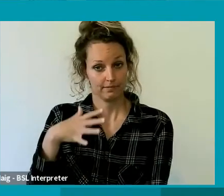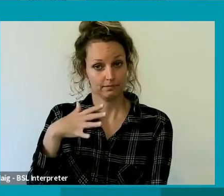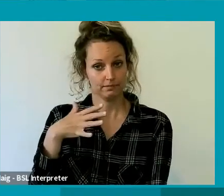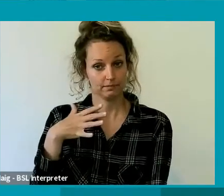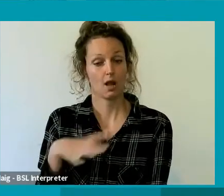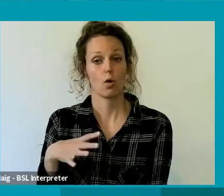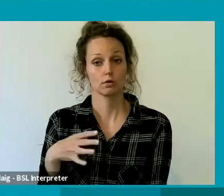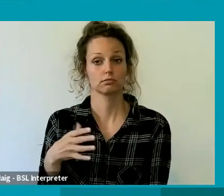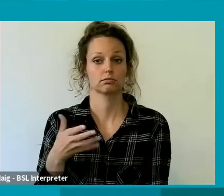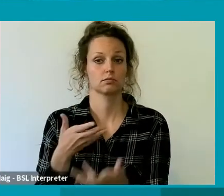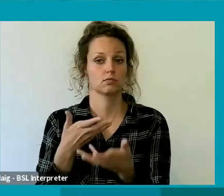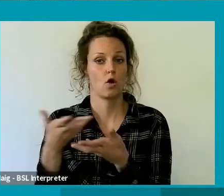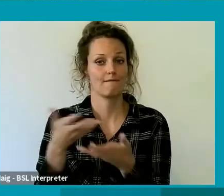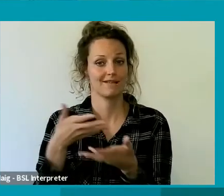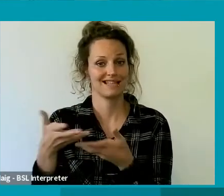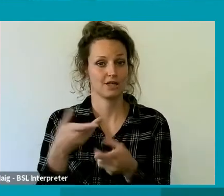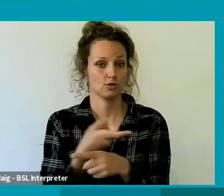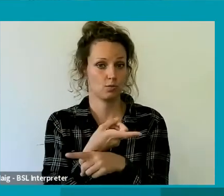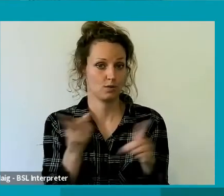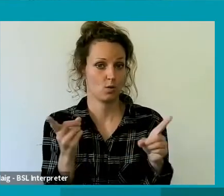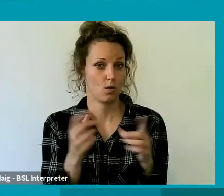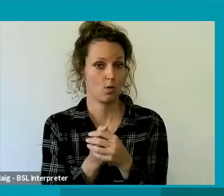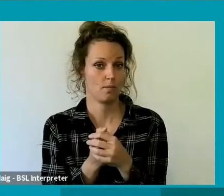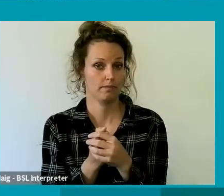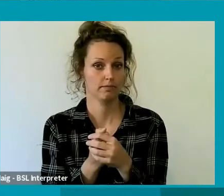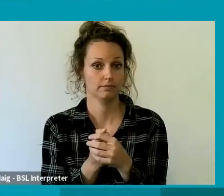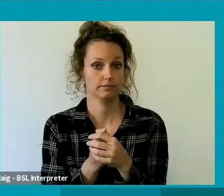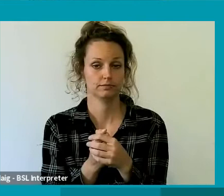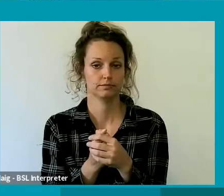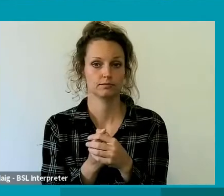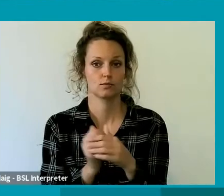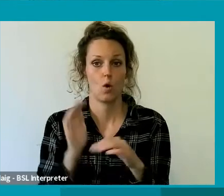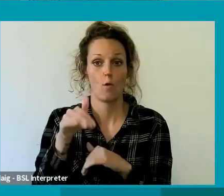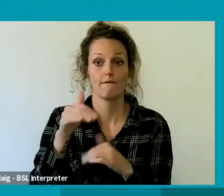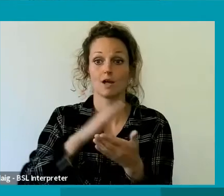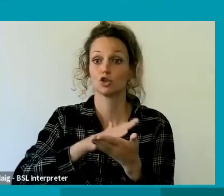you all about sharing your disability.